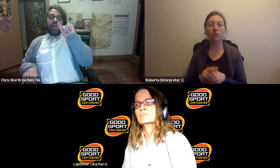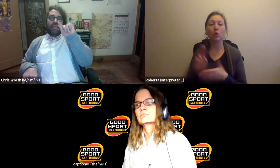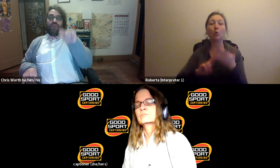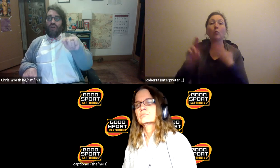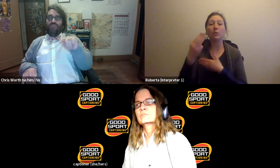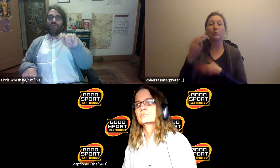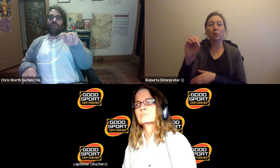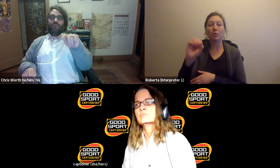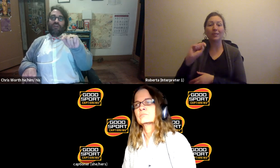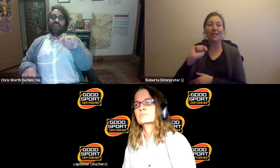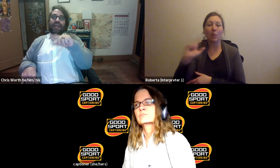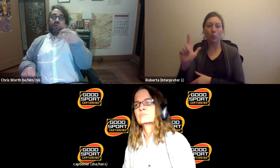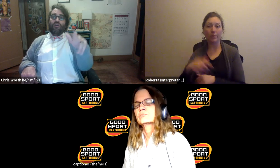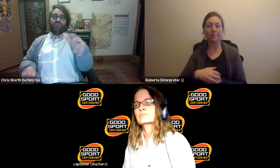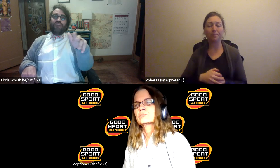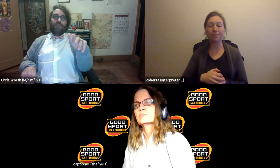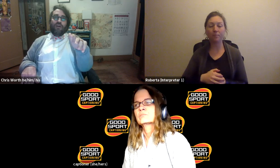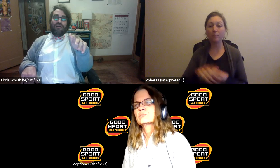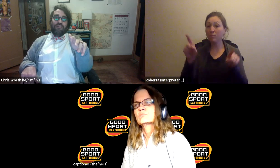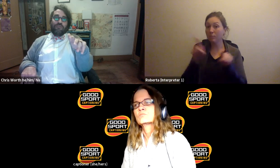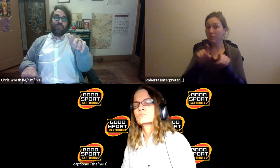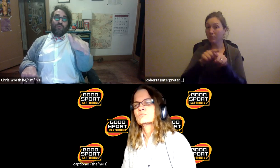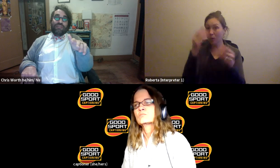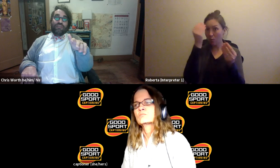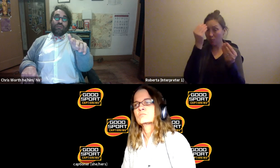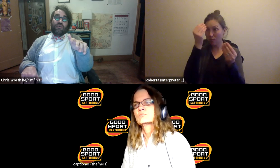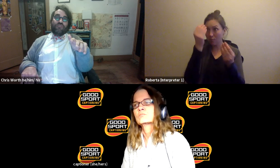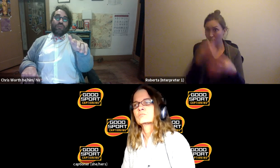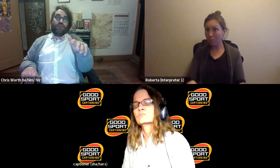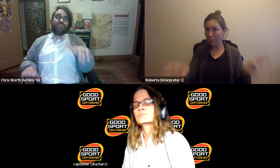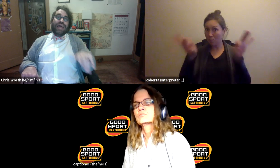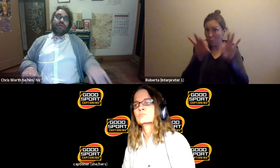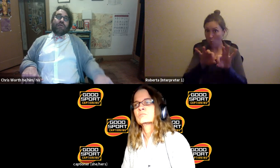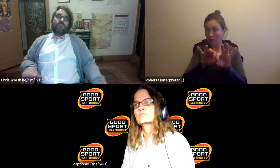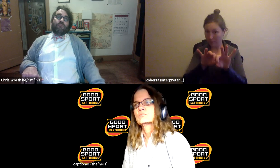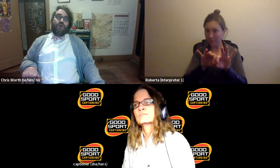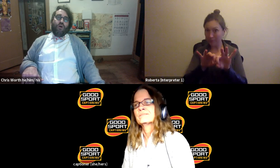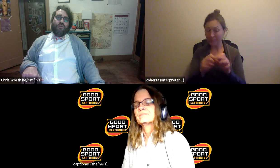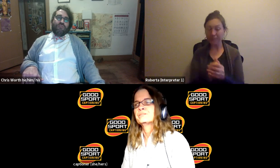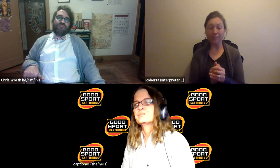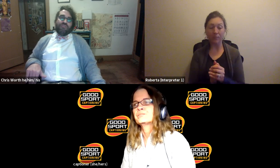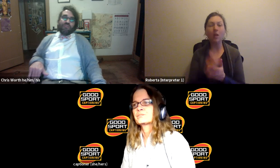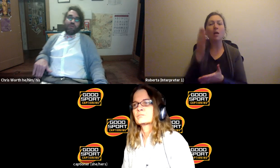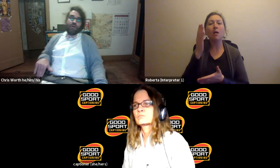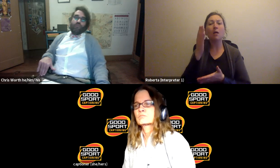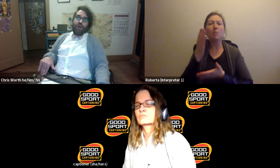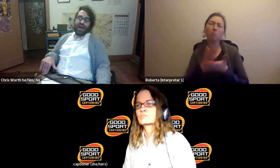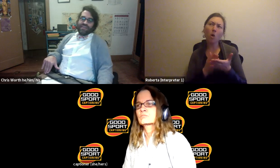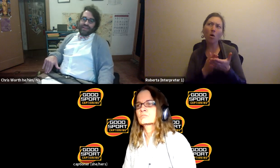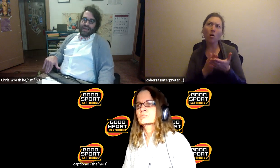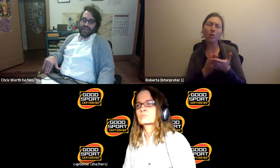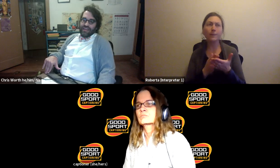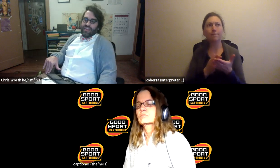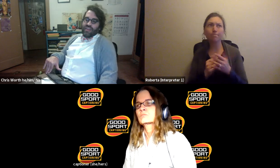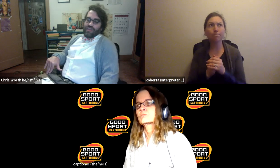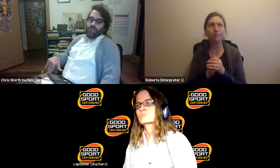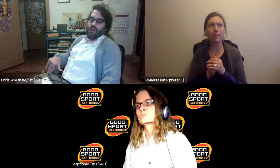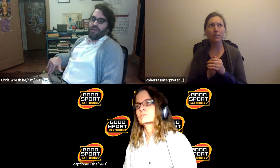It's also important and a good jumping off point to note that part of what, part of